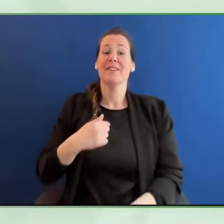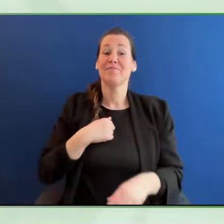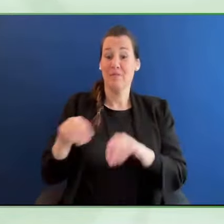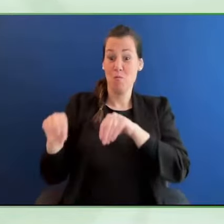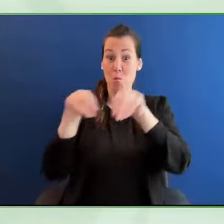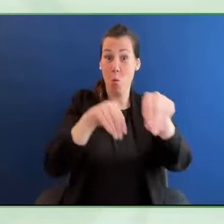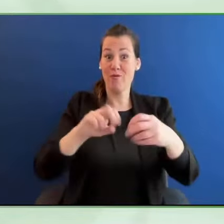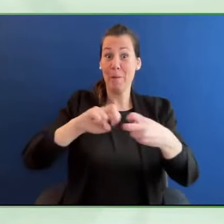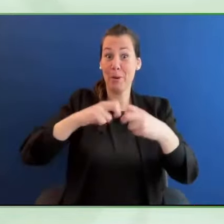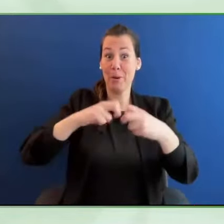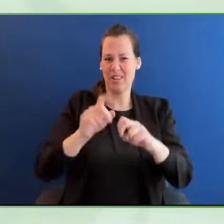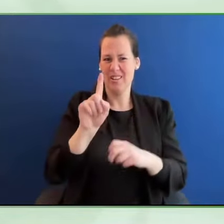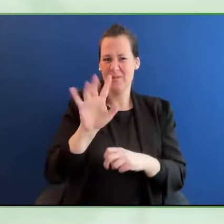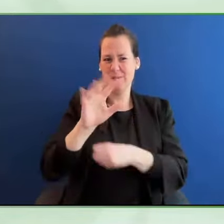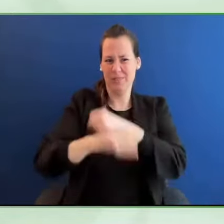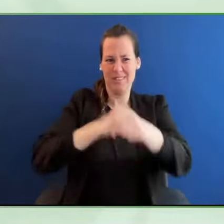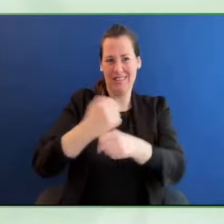for people with intellectual disability.